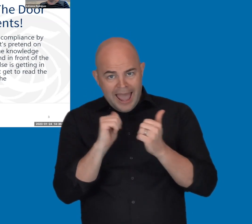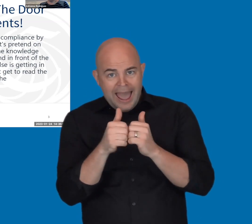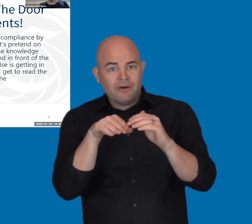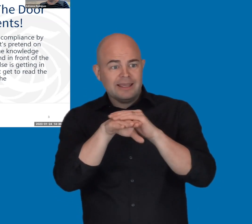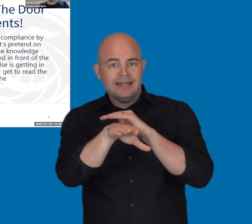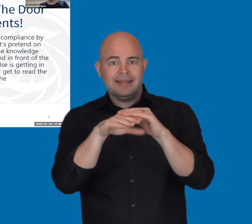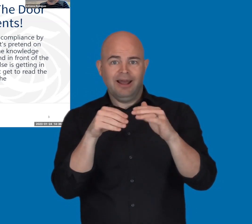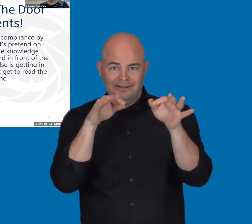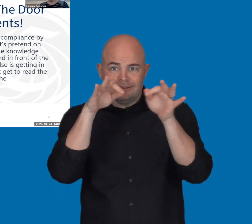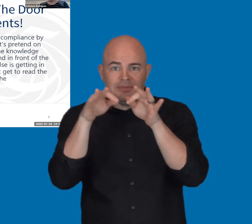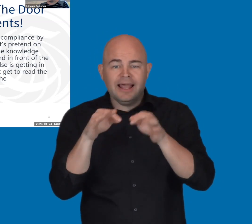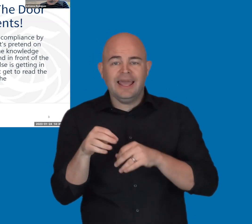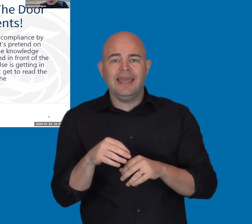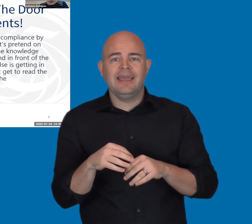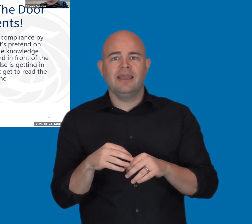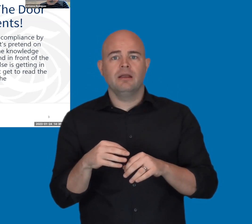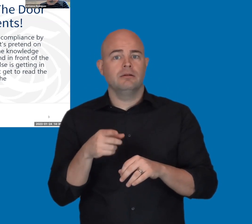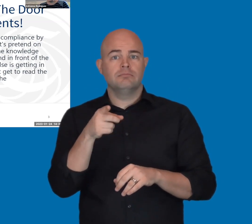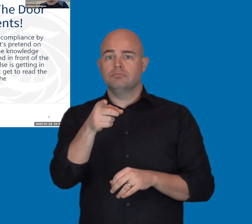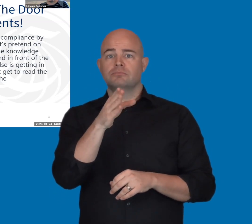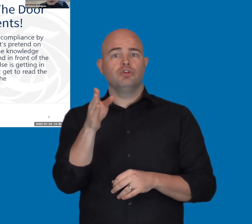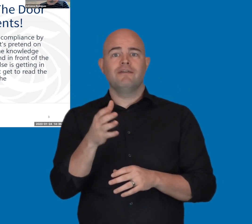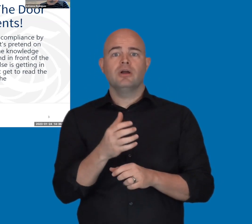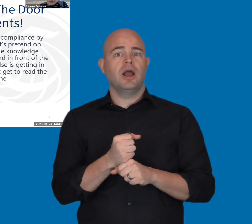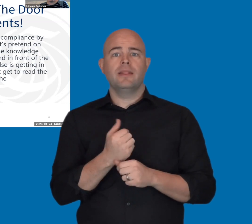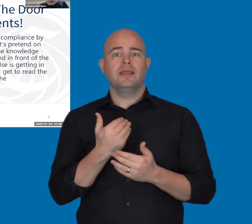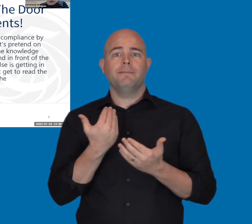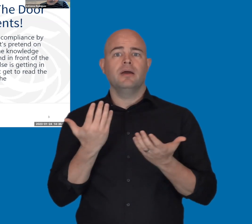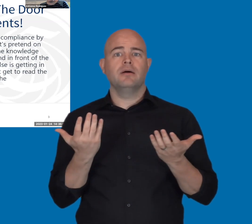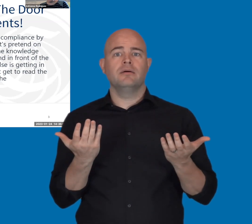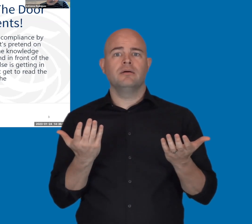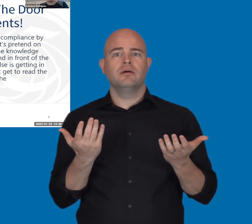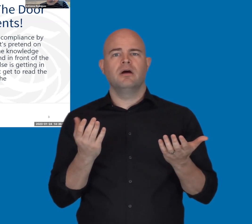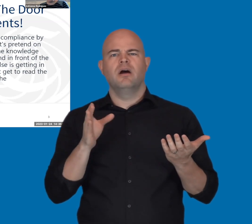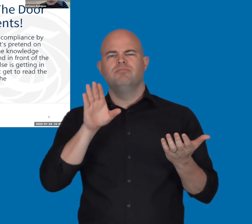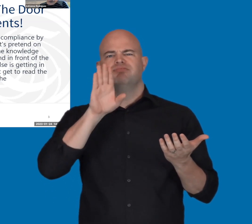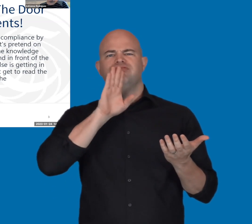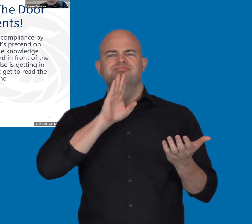So, we're just envisioning this door, students who have --